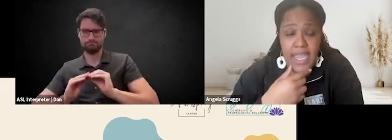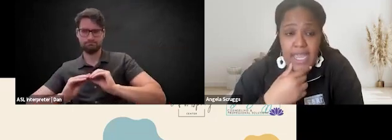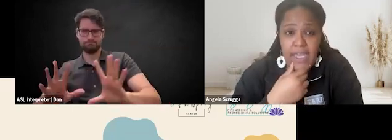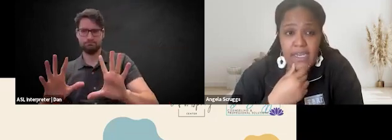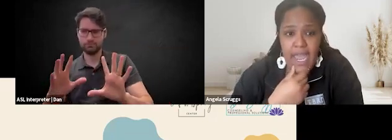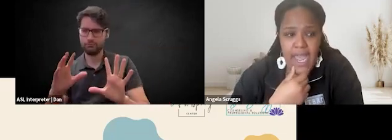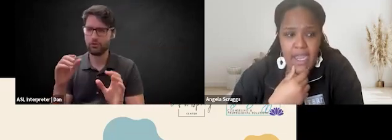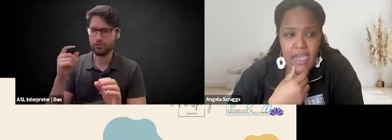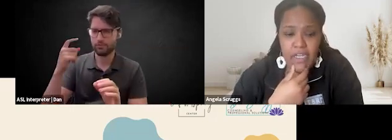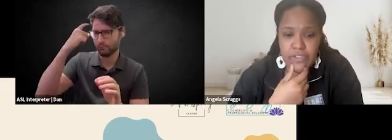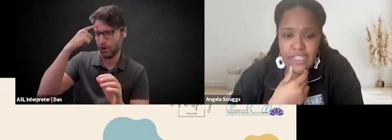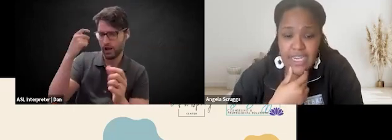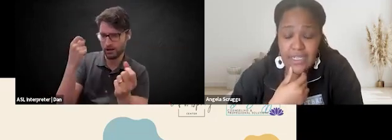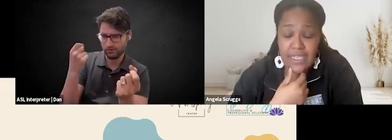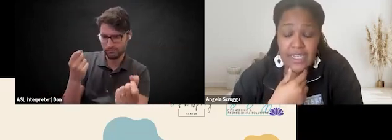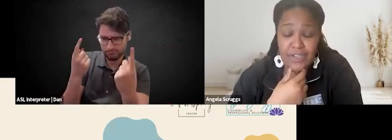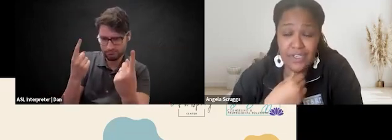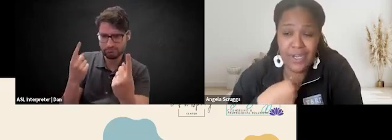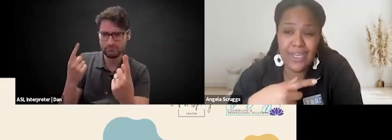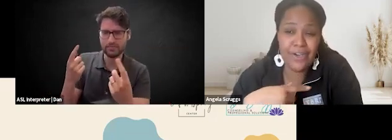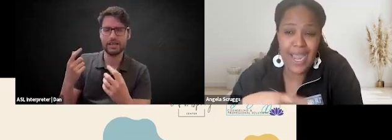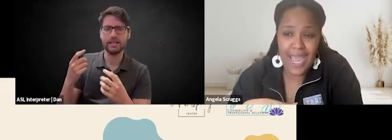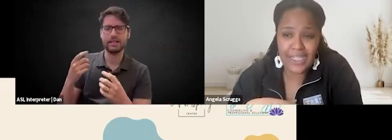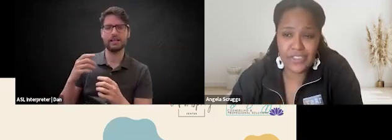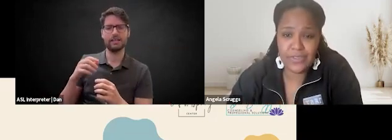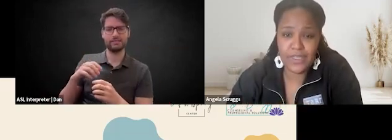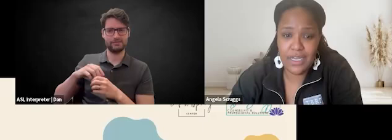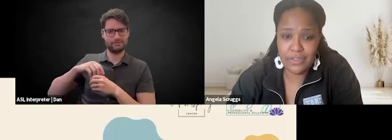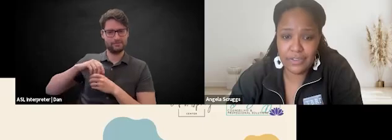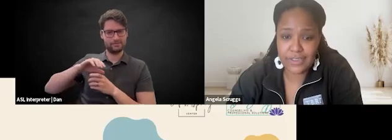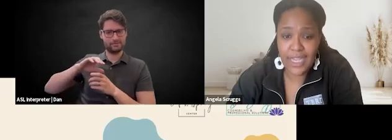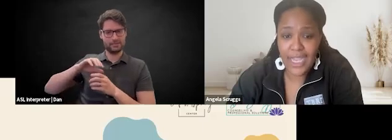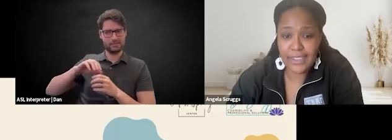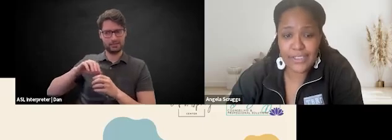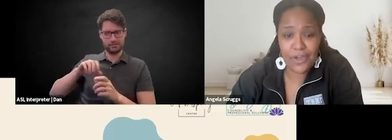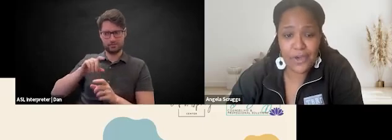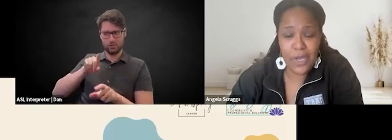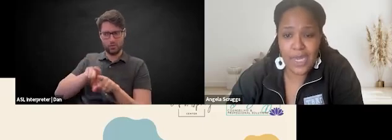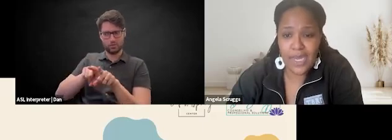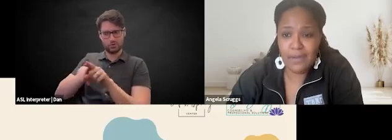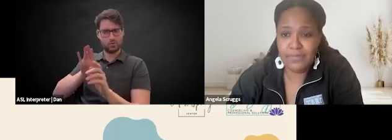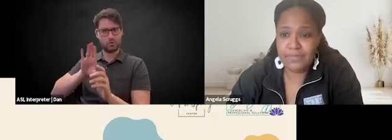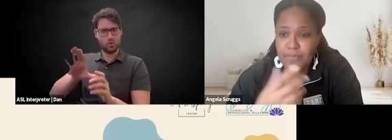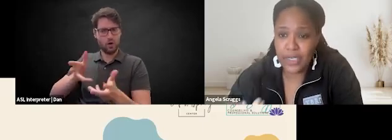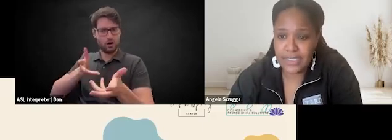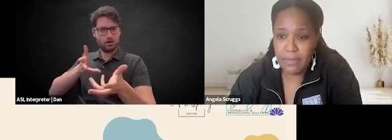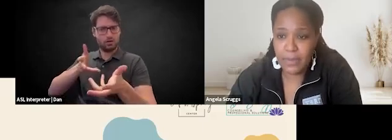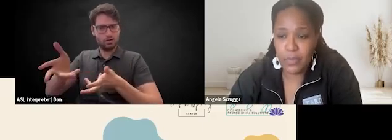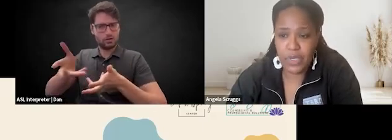and understanding even your interactions with others. And so, um... for example,